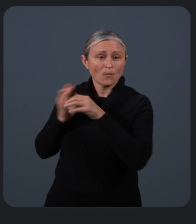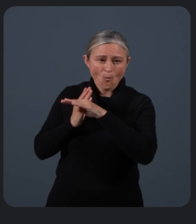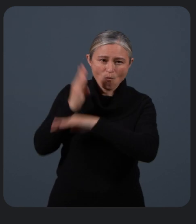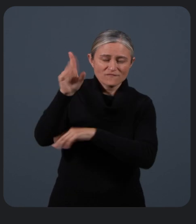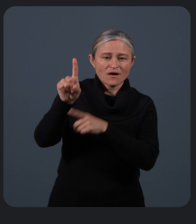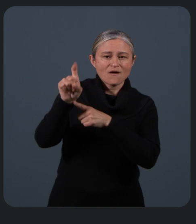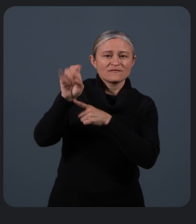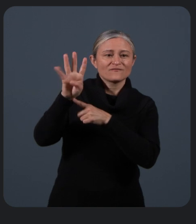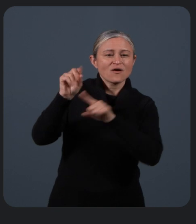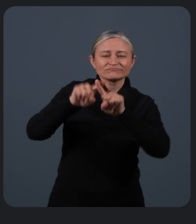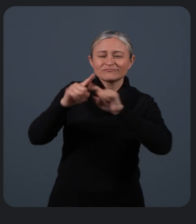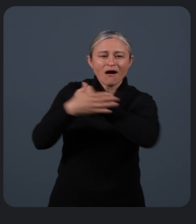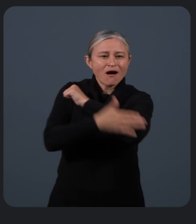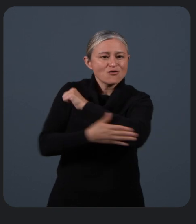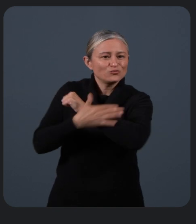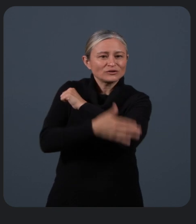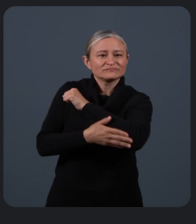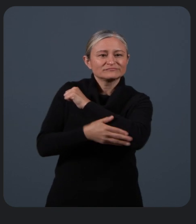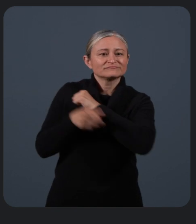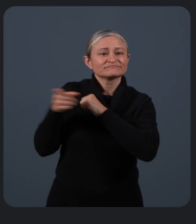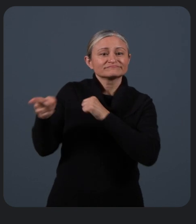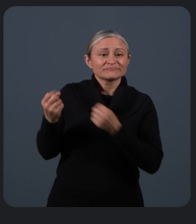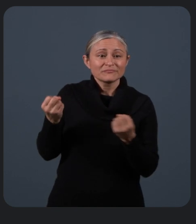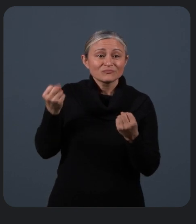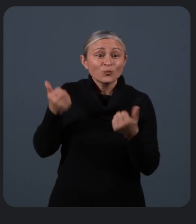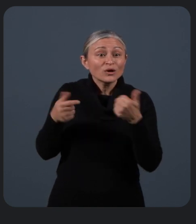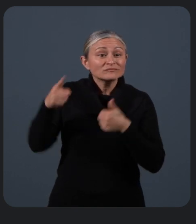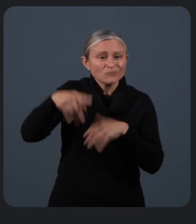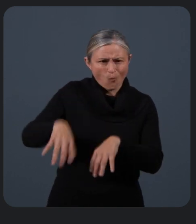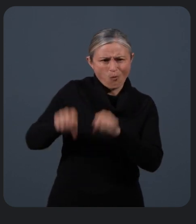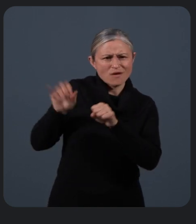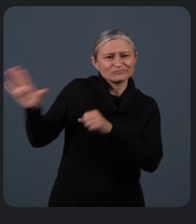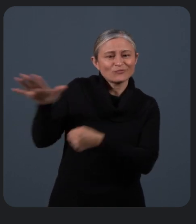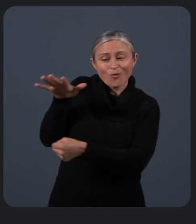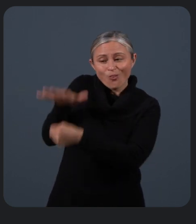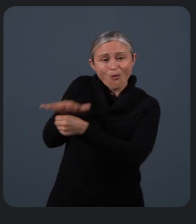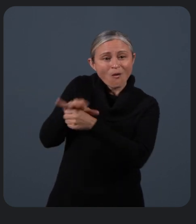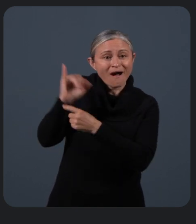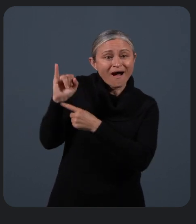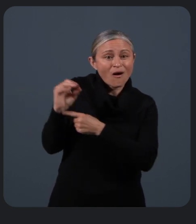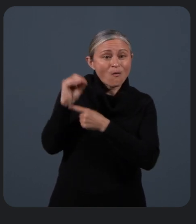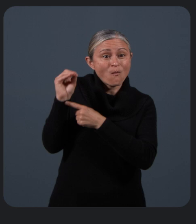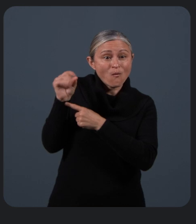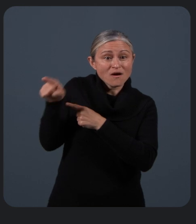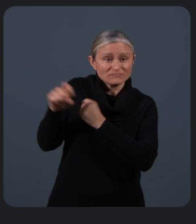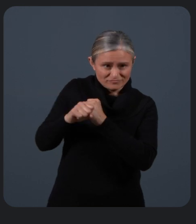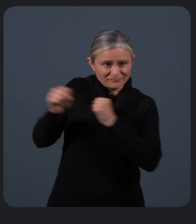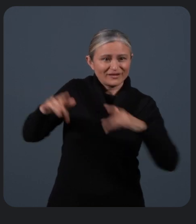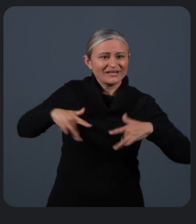different countries, many of which, they're hosting their very own I/O extended events.